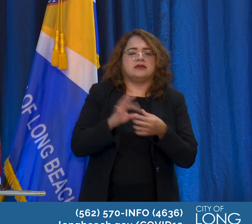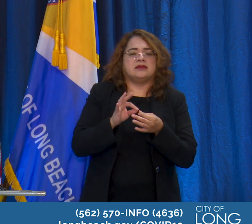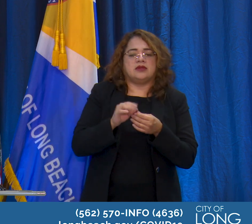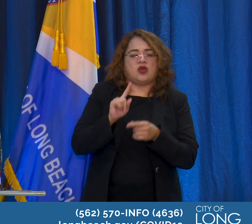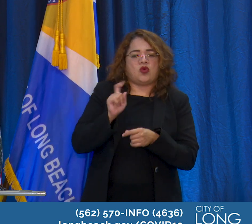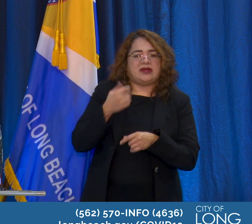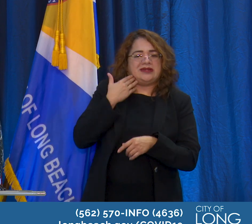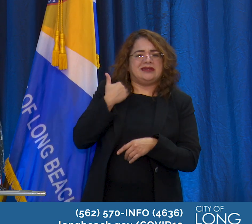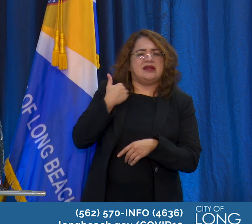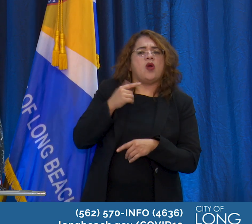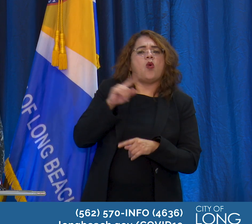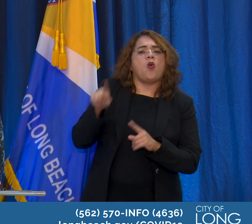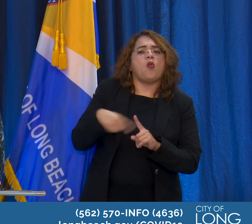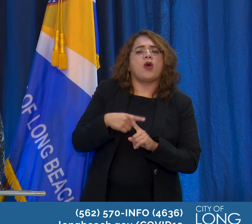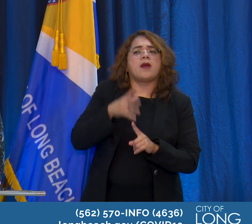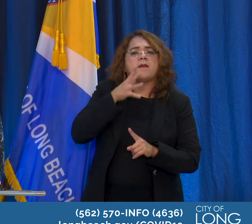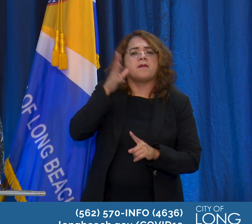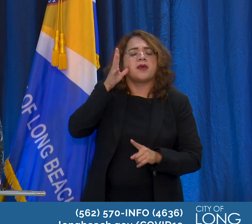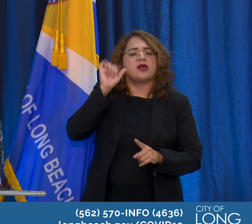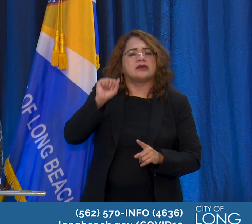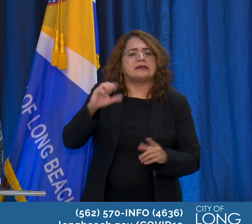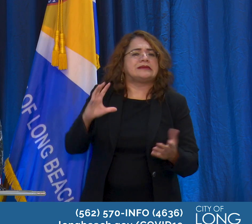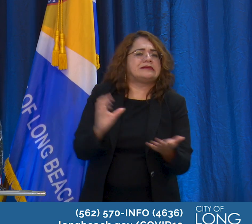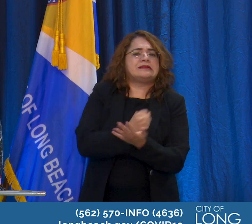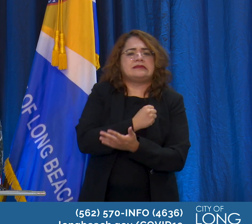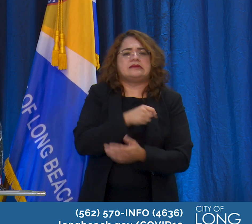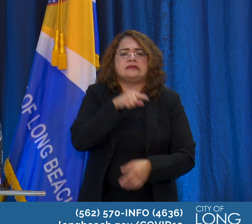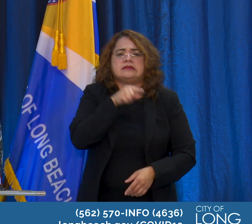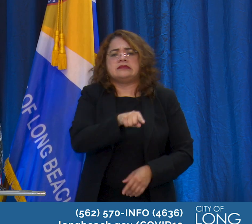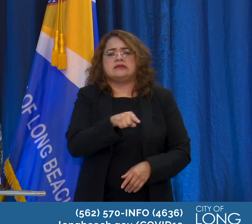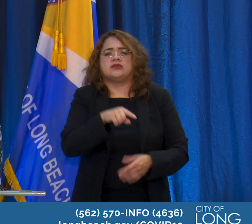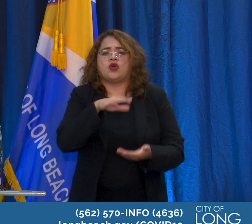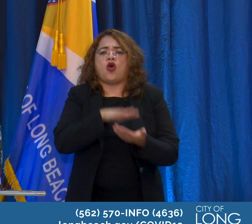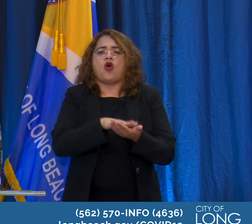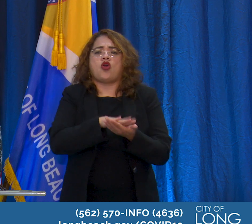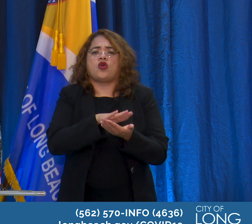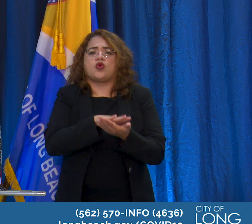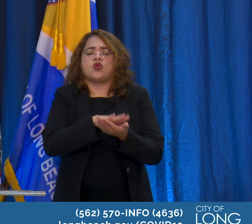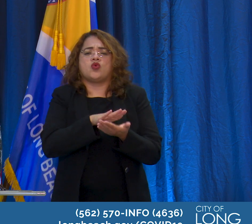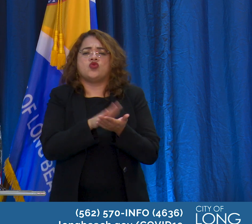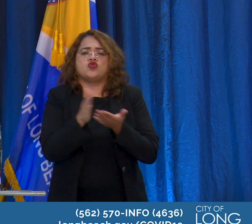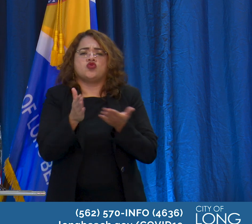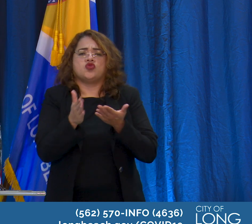be able to take advantage of the on campus services for high needs students?